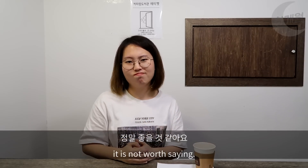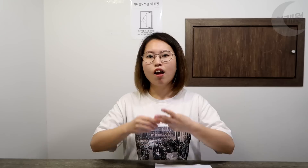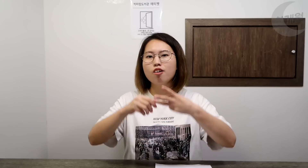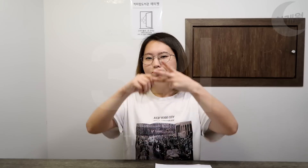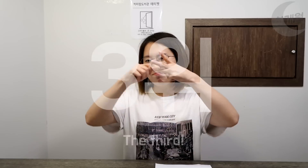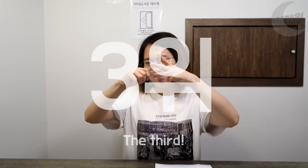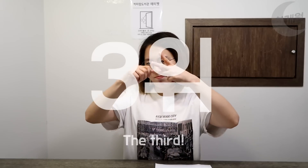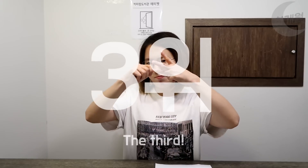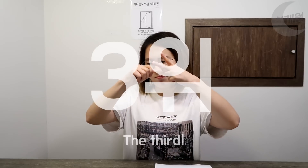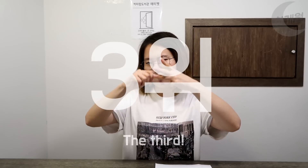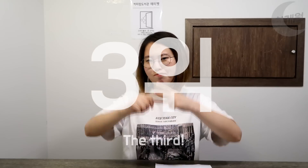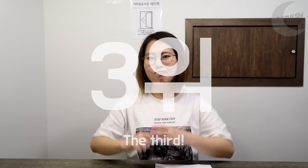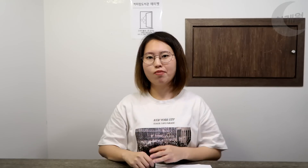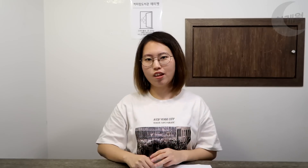The third!